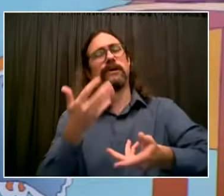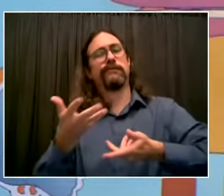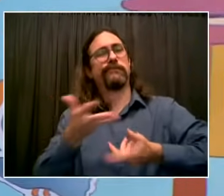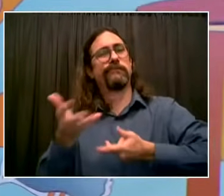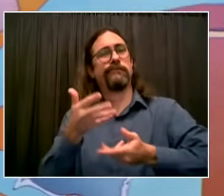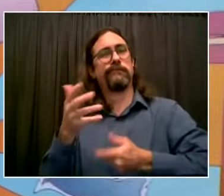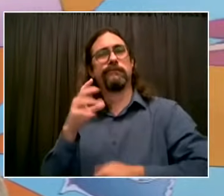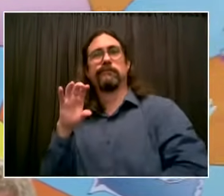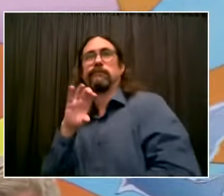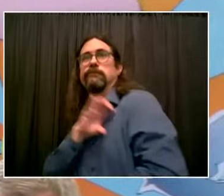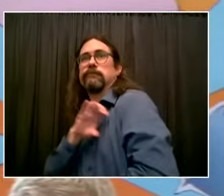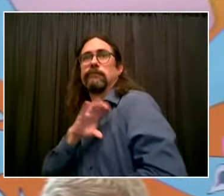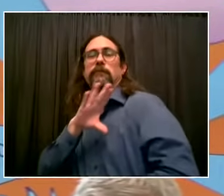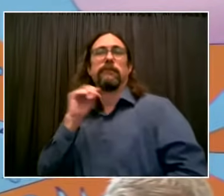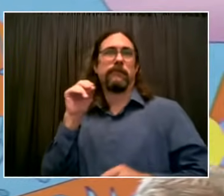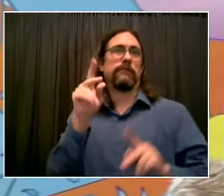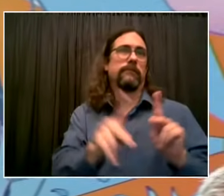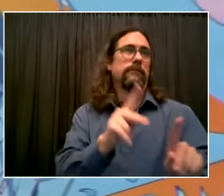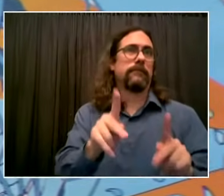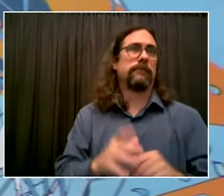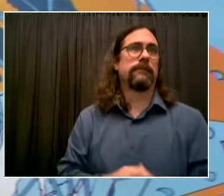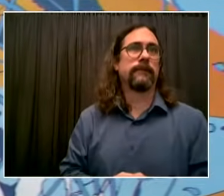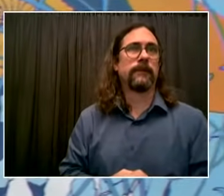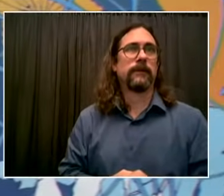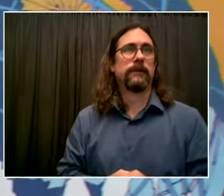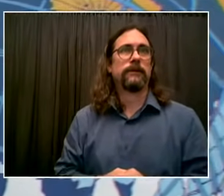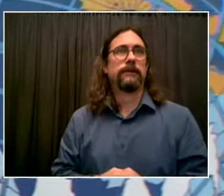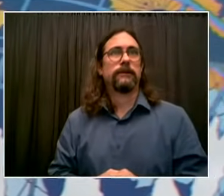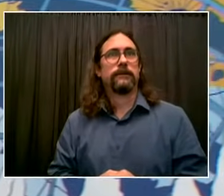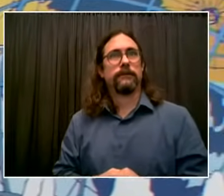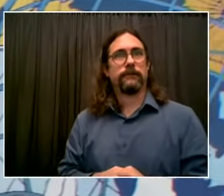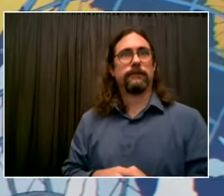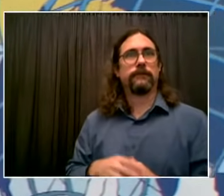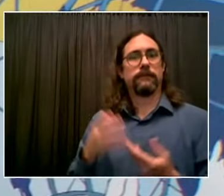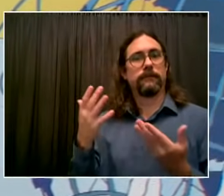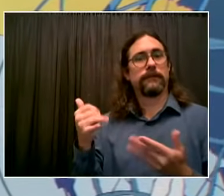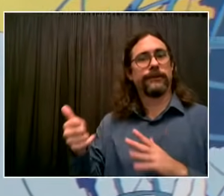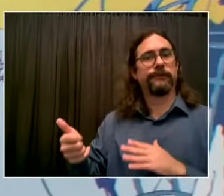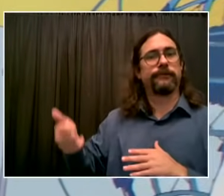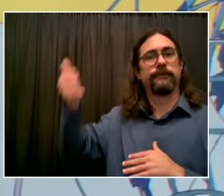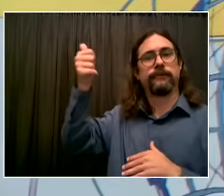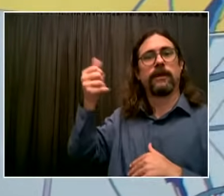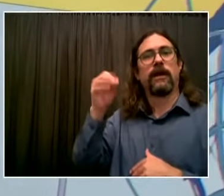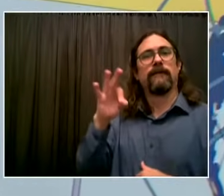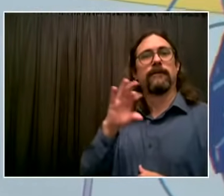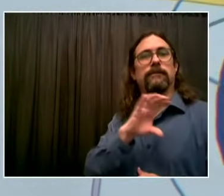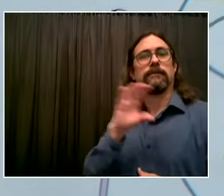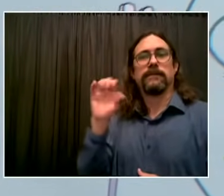WORK ALL OVER THE CITY. THE CHIEF OF PATROL JUANITA HOLMES. THANK YOU, MR.